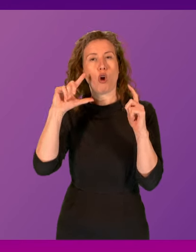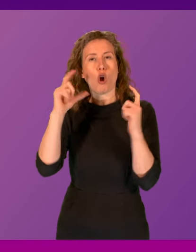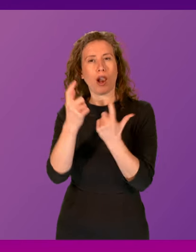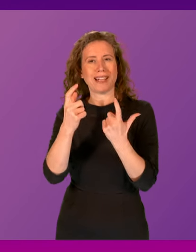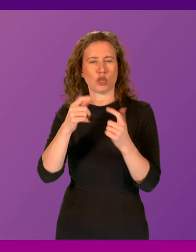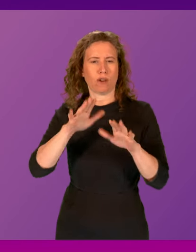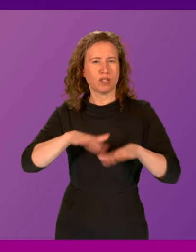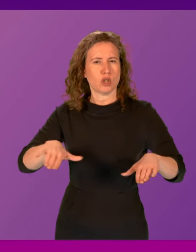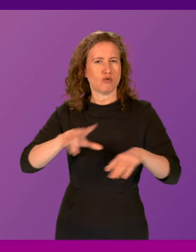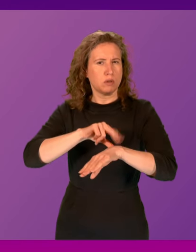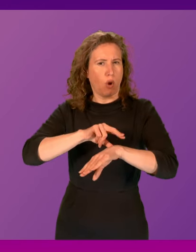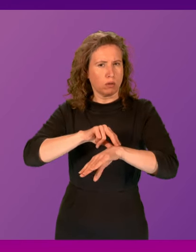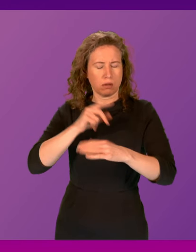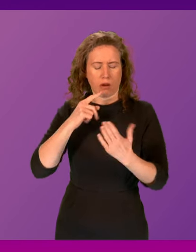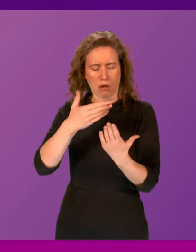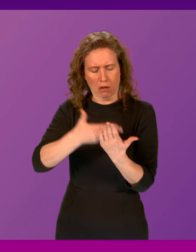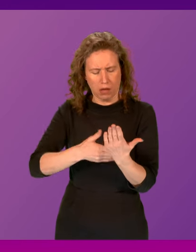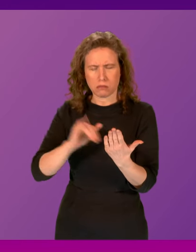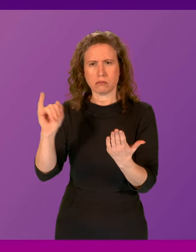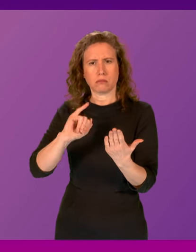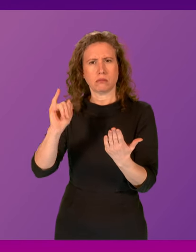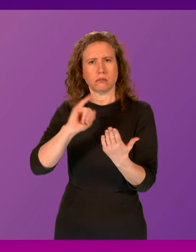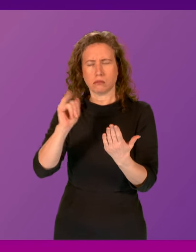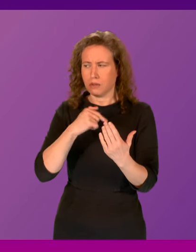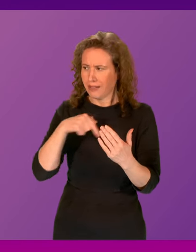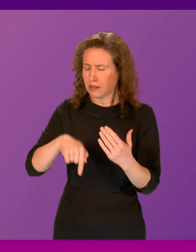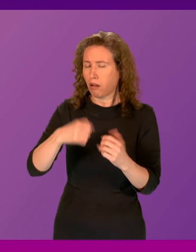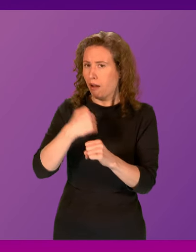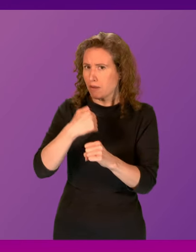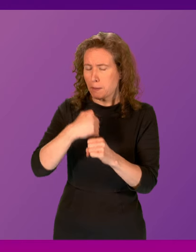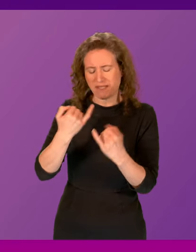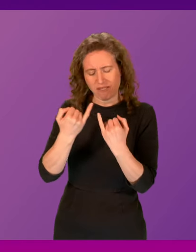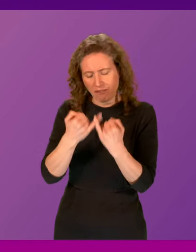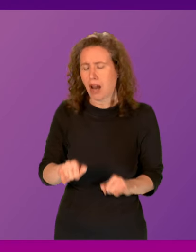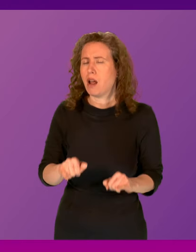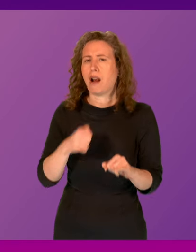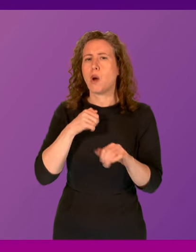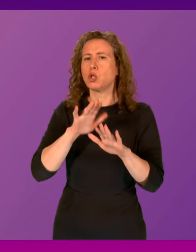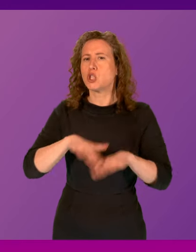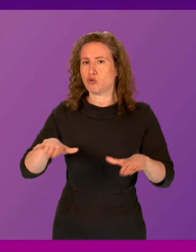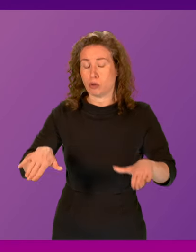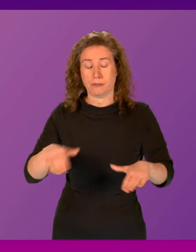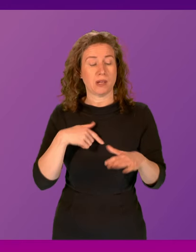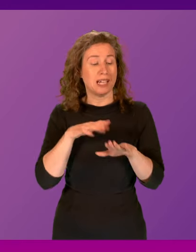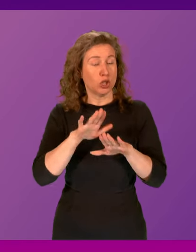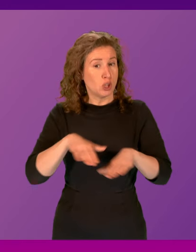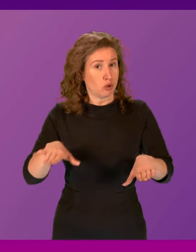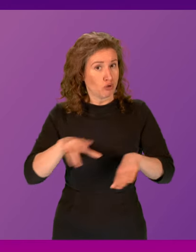warned of the catastrophic consequences of the Government’s failure. In paediatrics alone, more